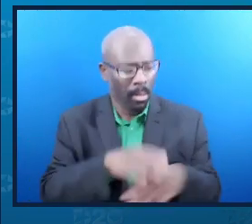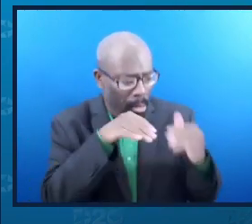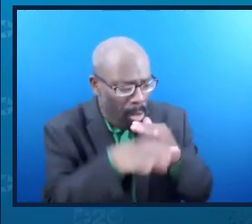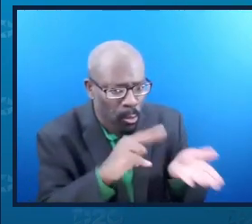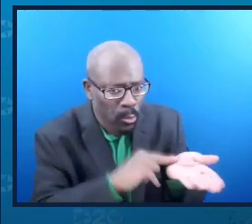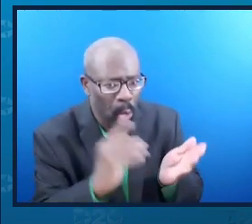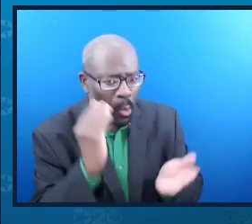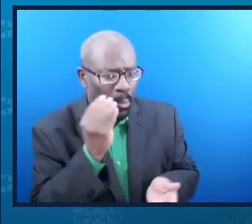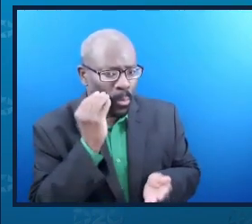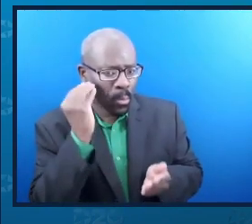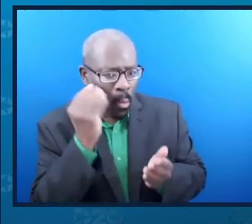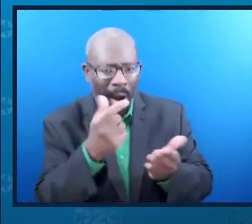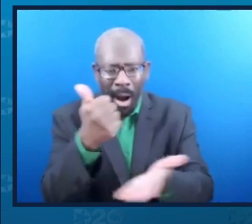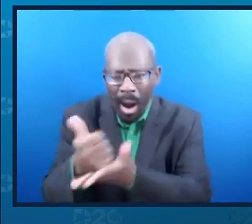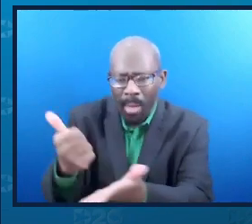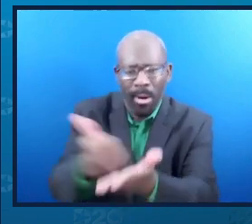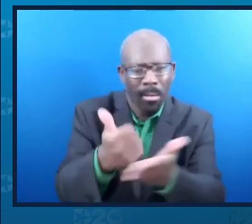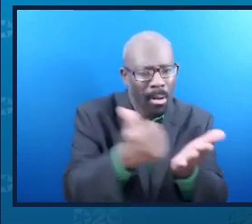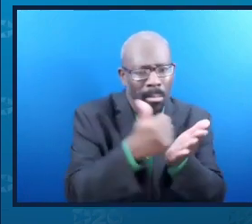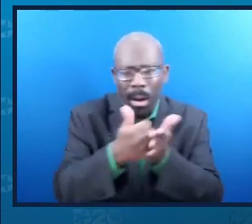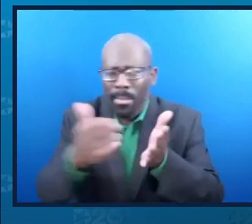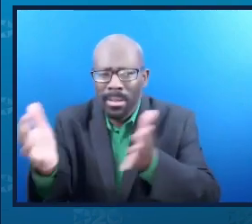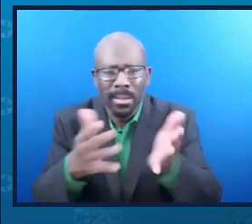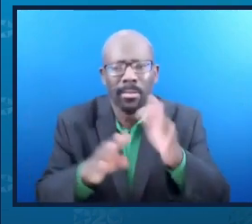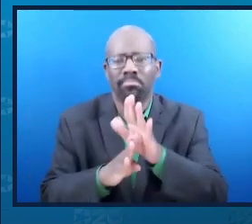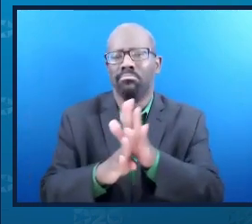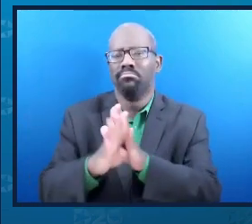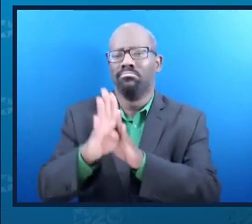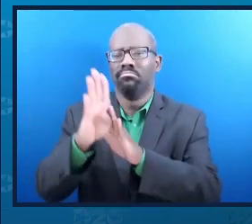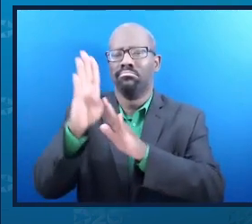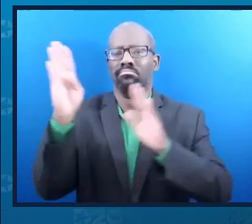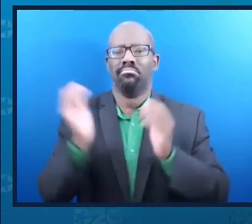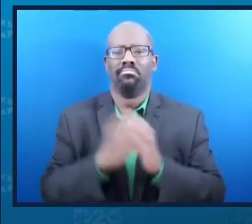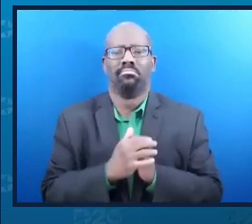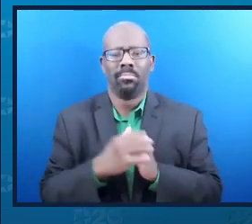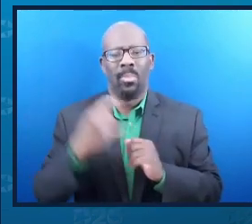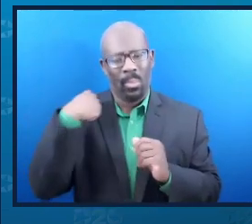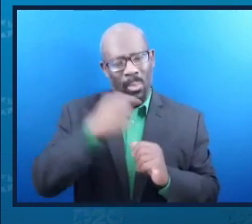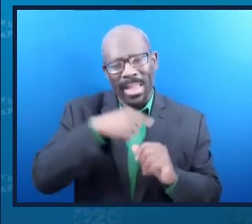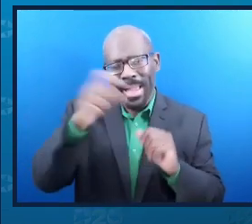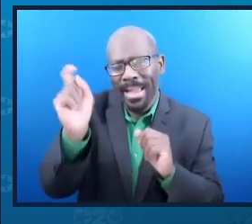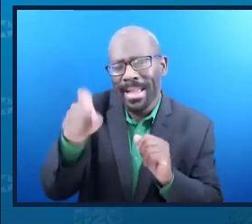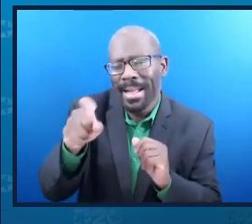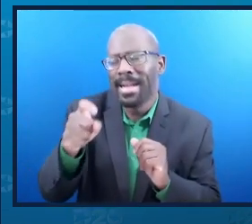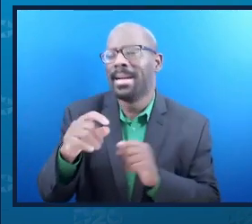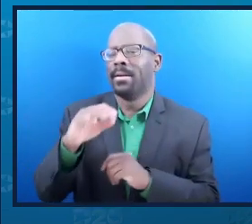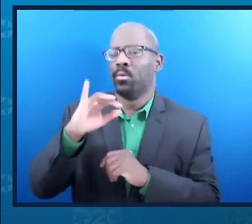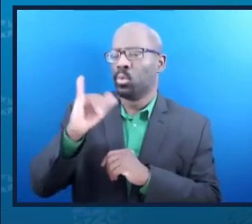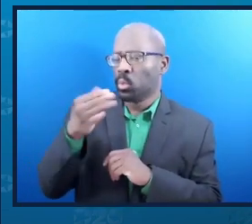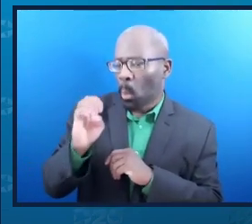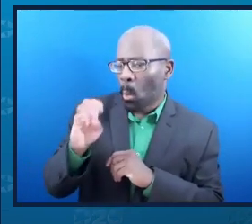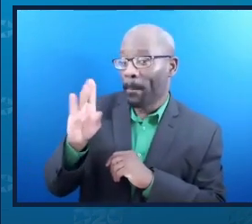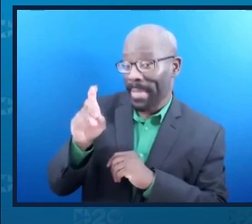WE NEED LEADERS EKE ACTUAL THIS MOMENT OF SACRIFICE AND SERVICE.